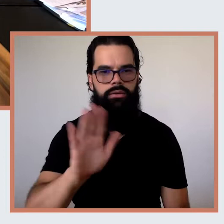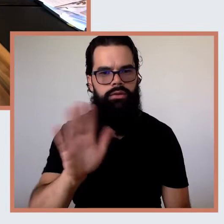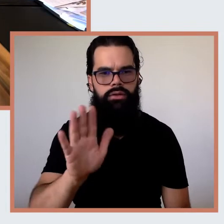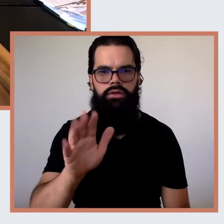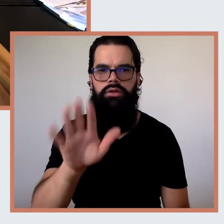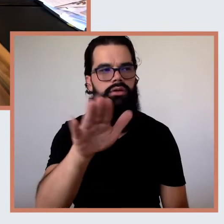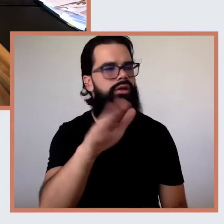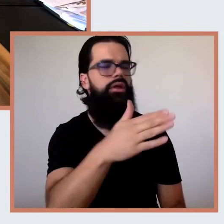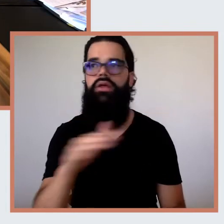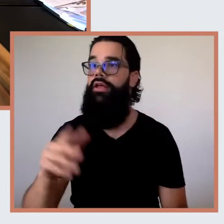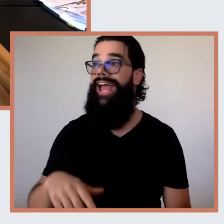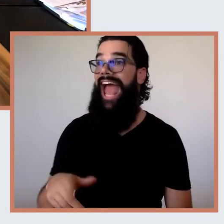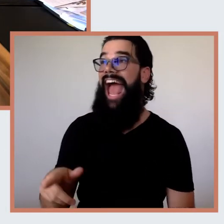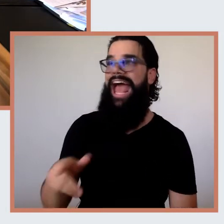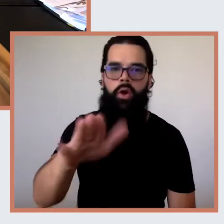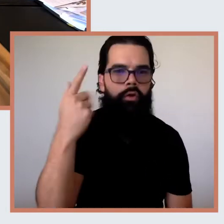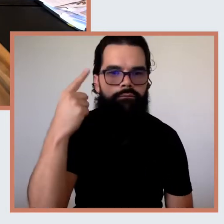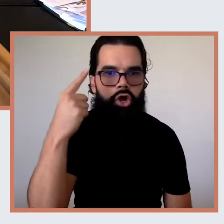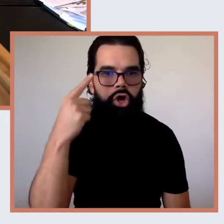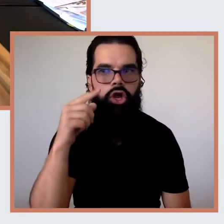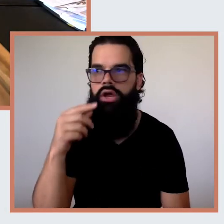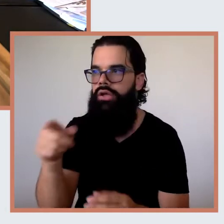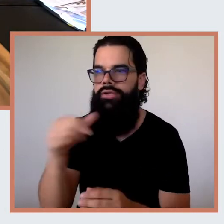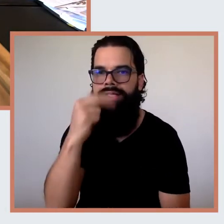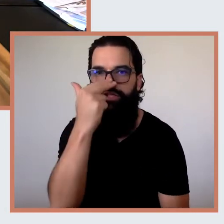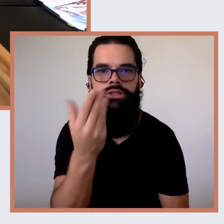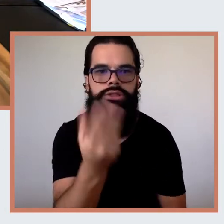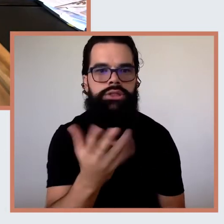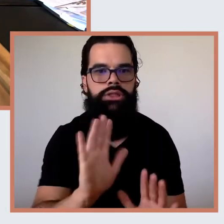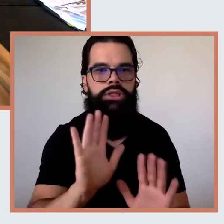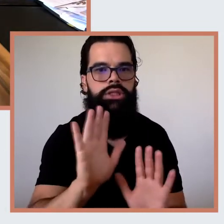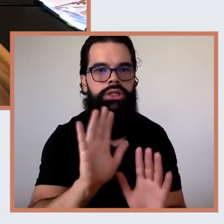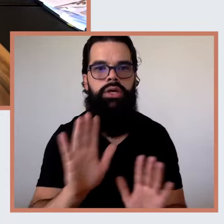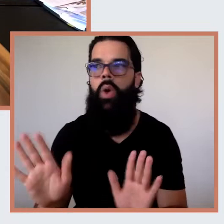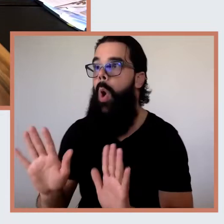Who whispered to me one day, "Why are you laughing at that? It wasn't funny," and I said,